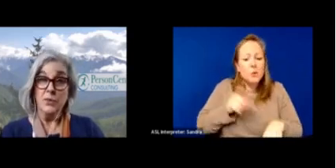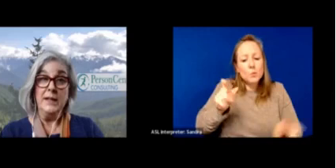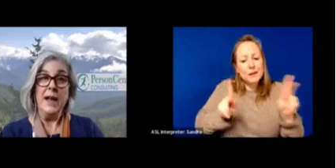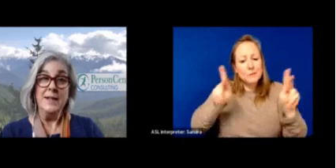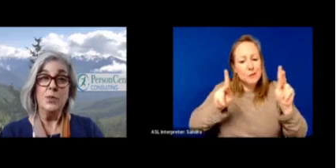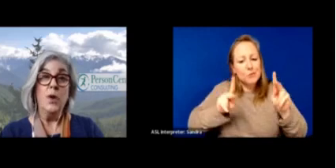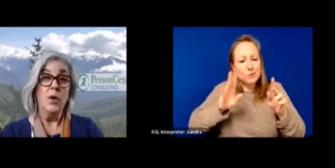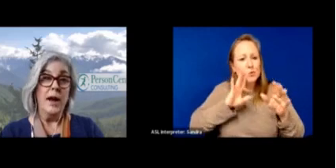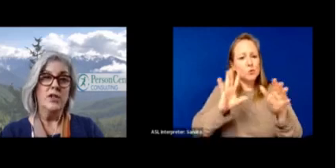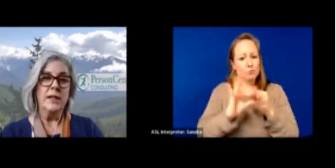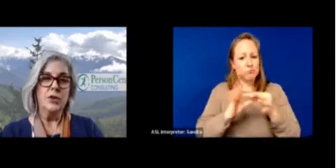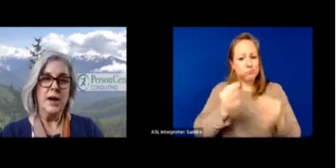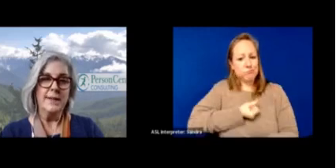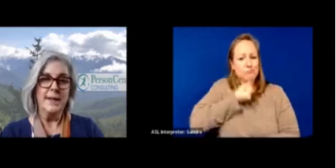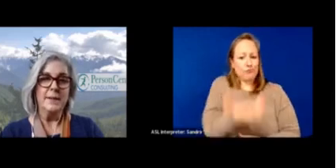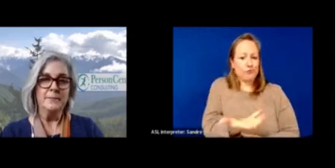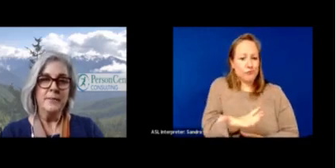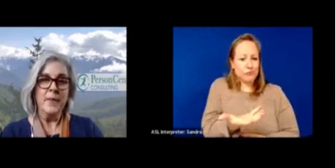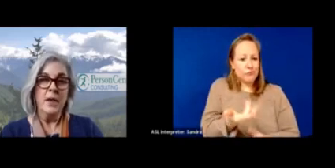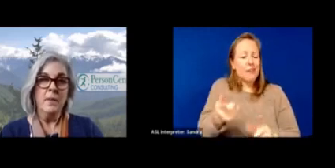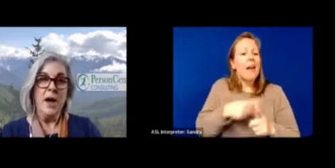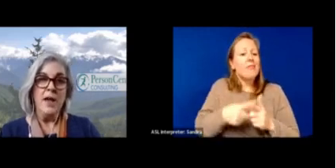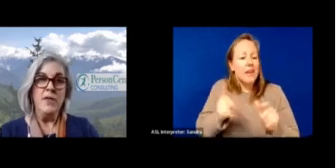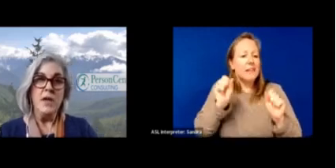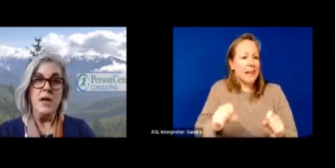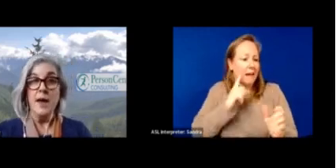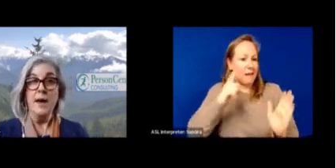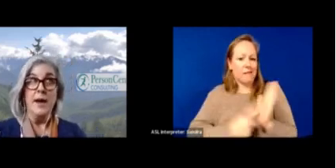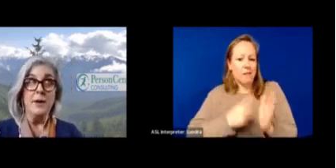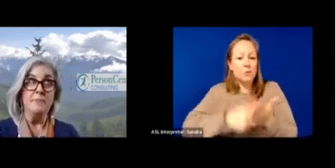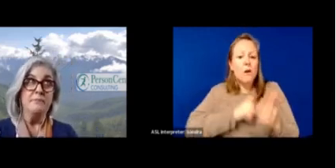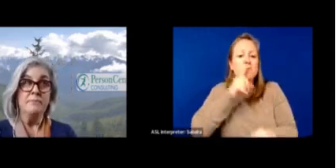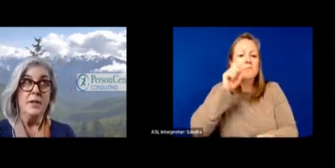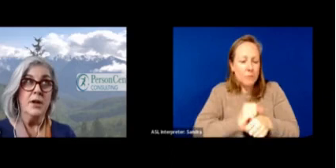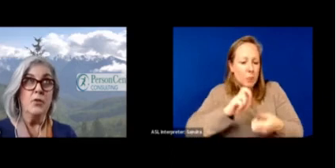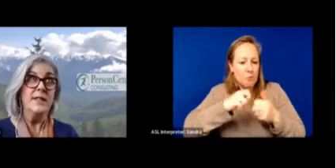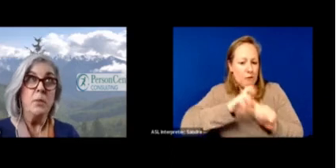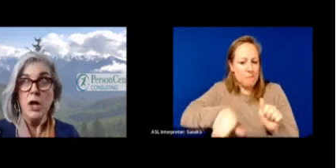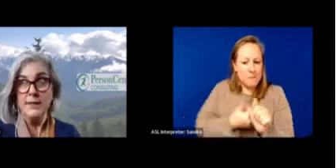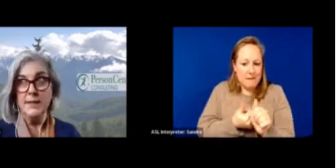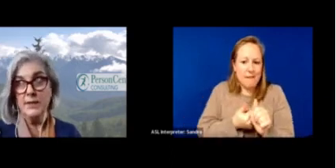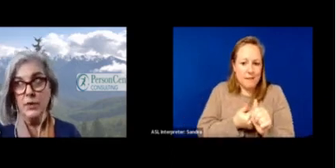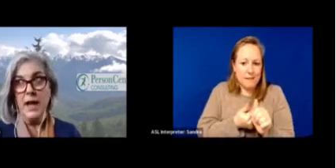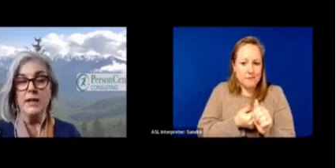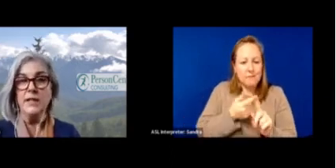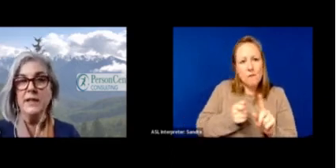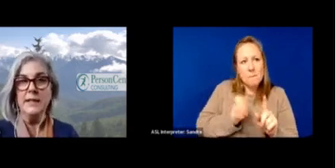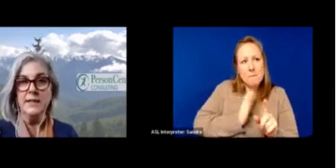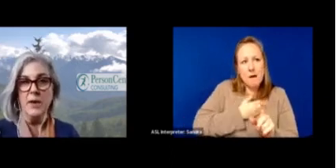to realize what we're actually addressing by the, you know, the responses or the activities that